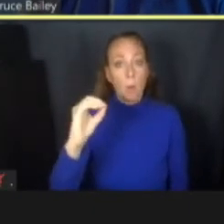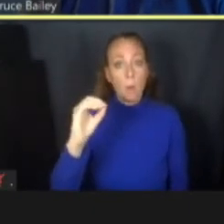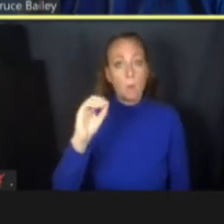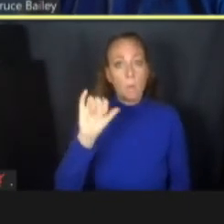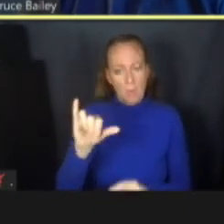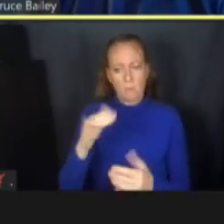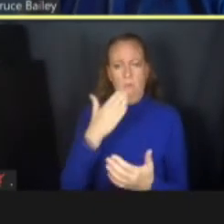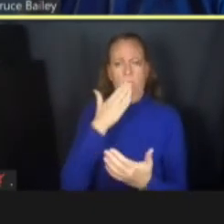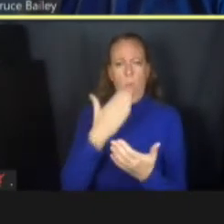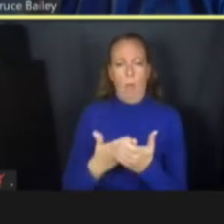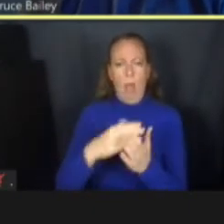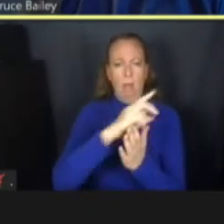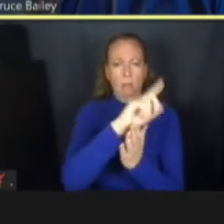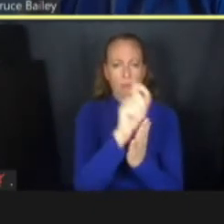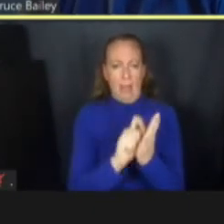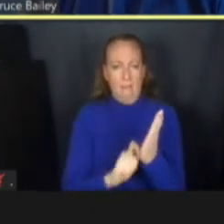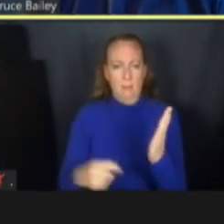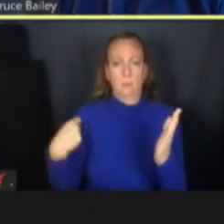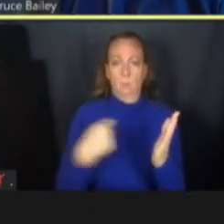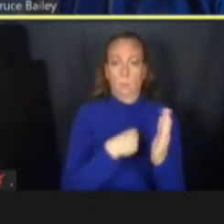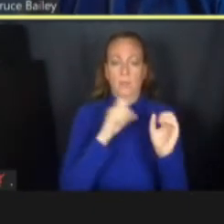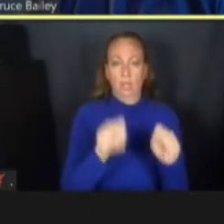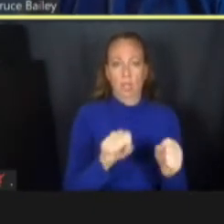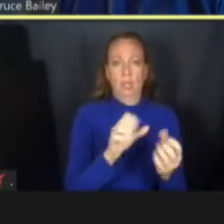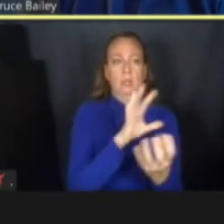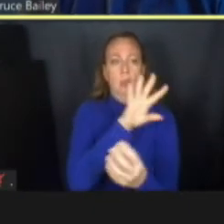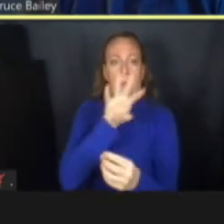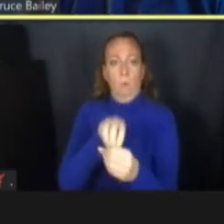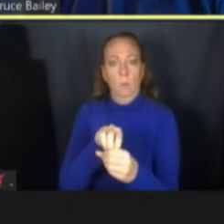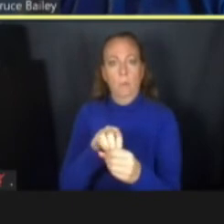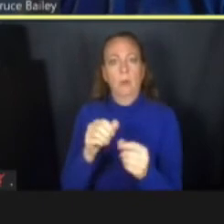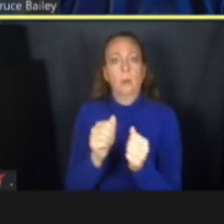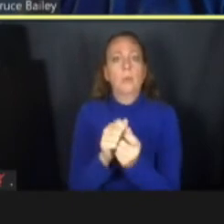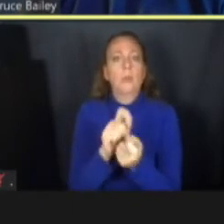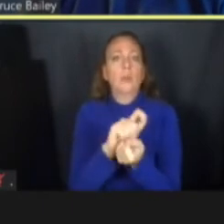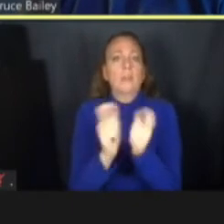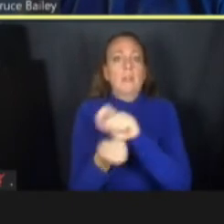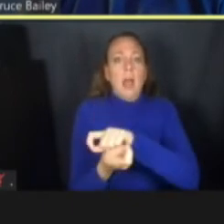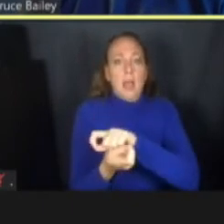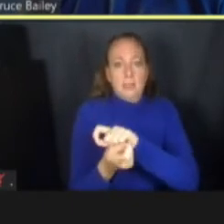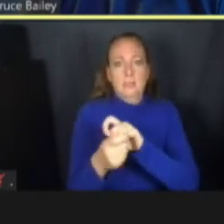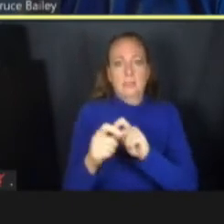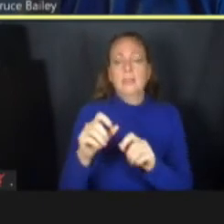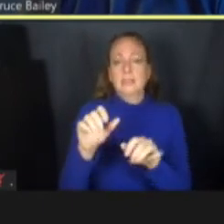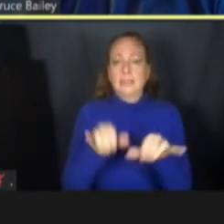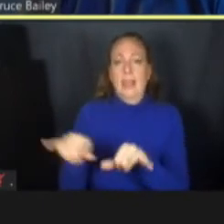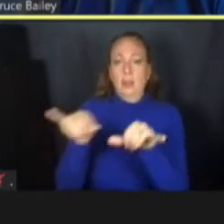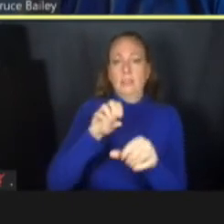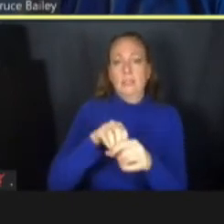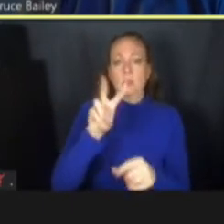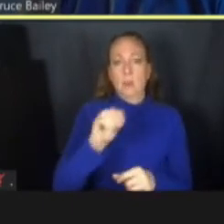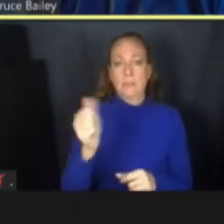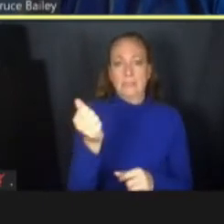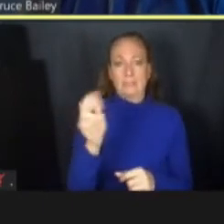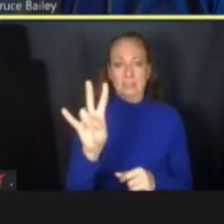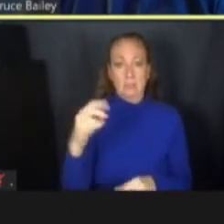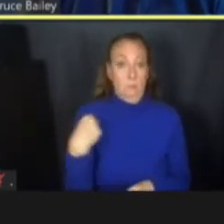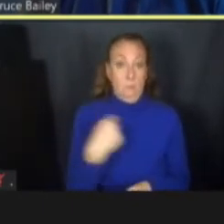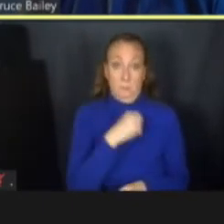that we were able to incorporate it by reference revised 508 standards in 2017. So we don't even repeat it. We don't reprint it.